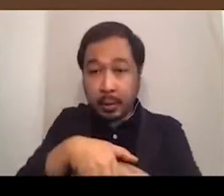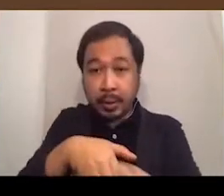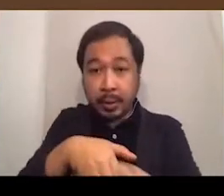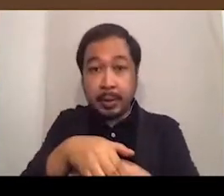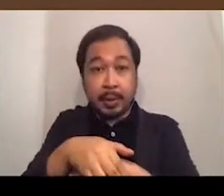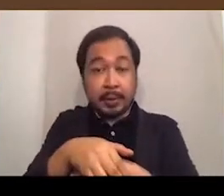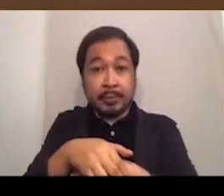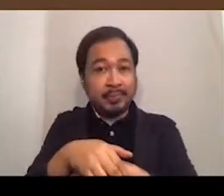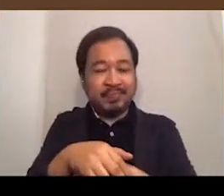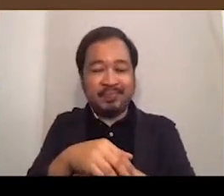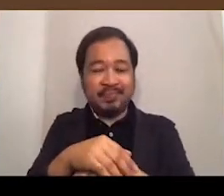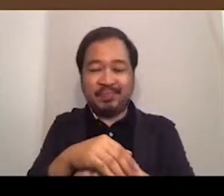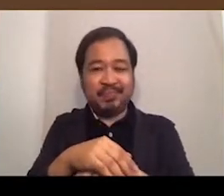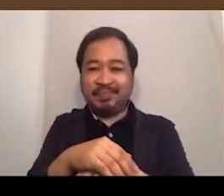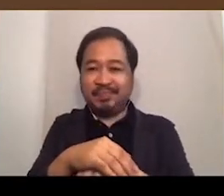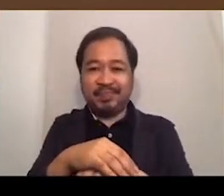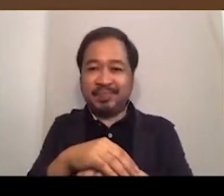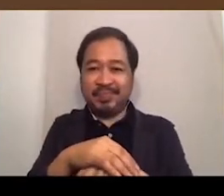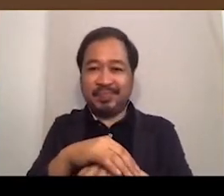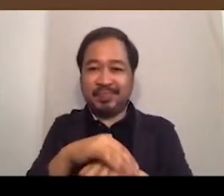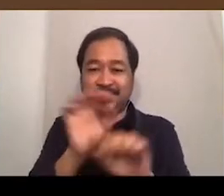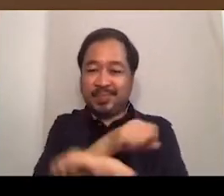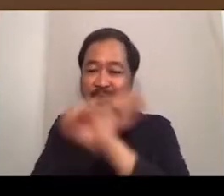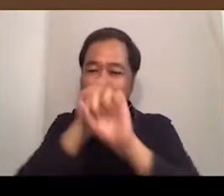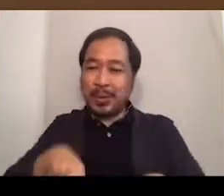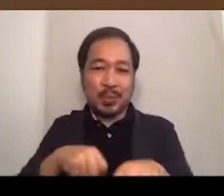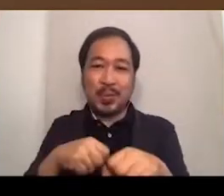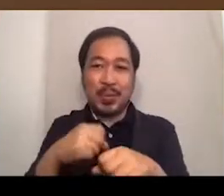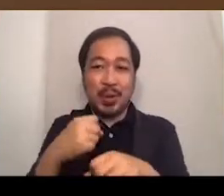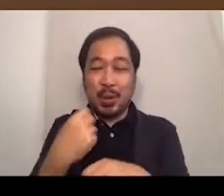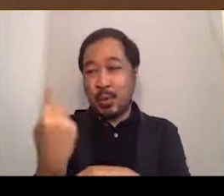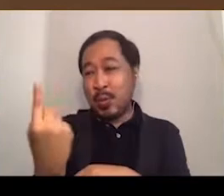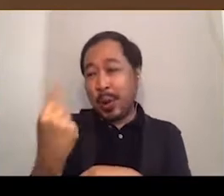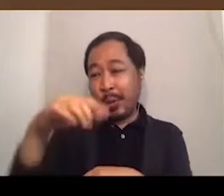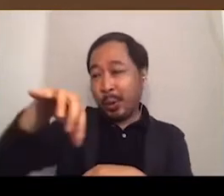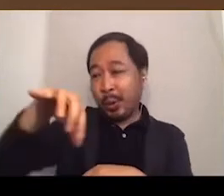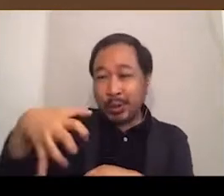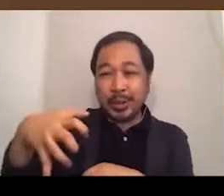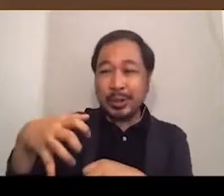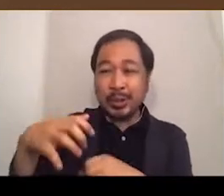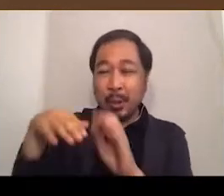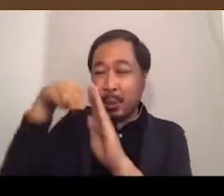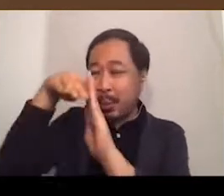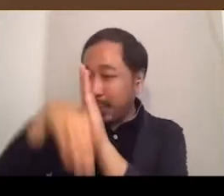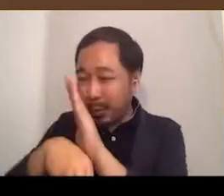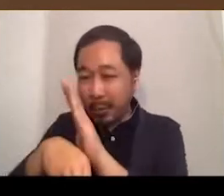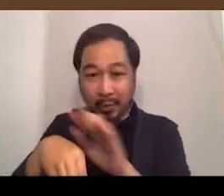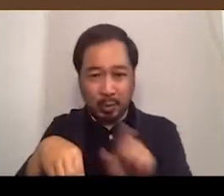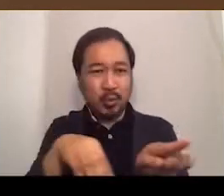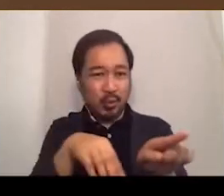it is a challenge to all humanity.